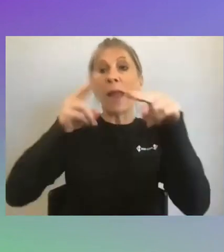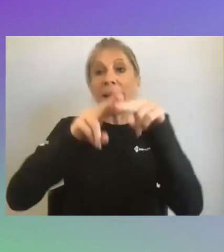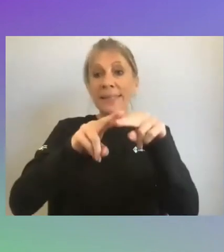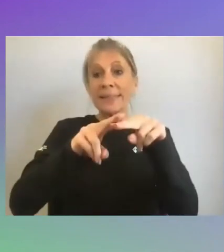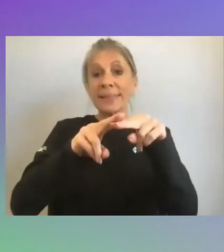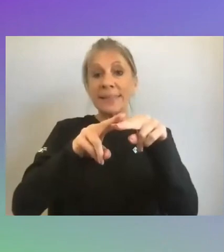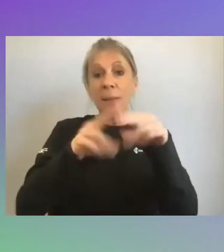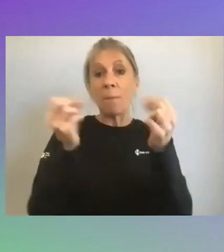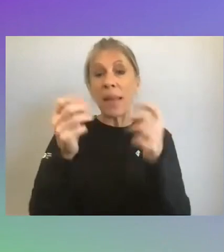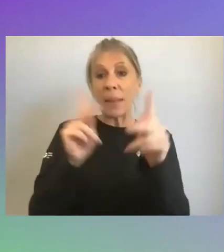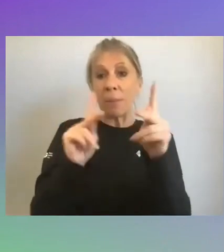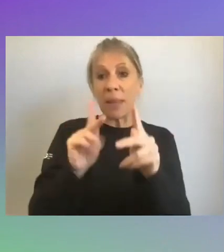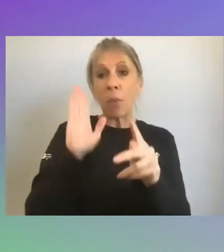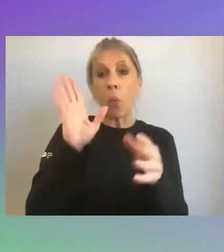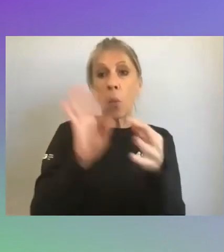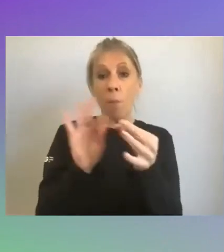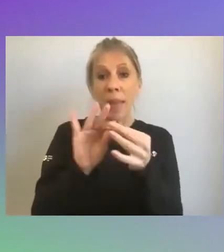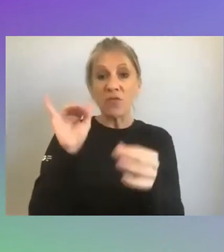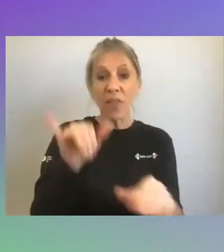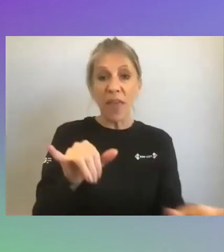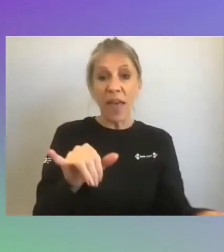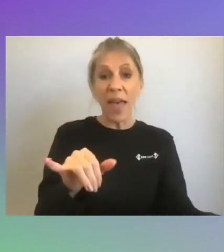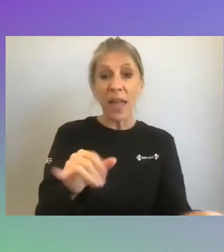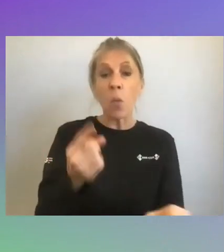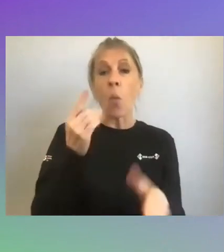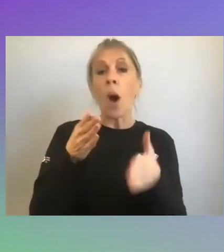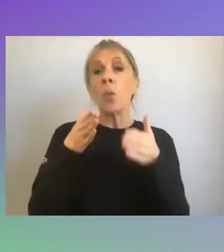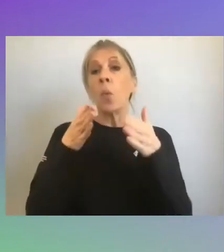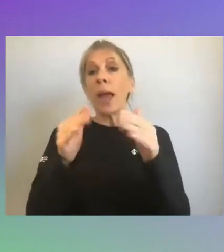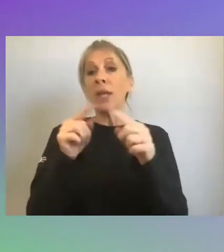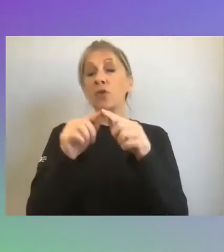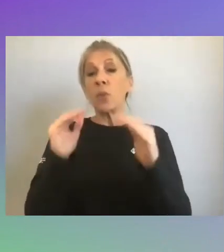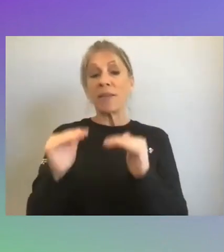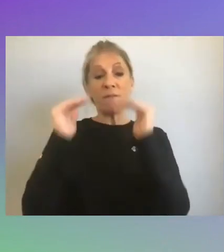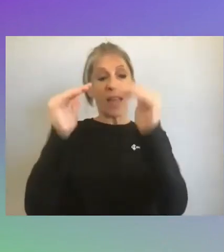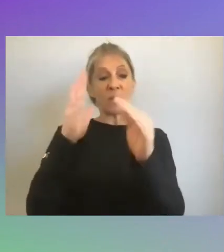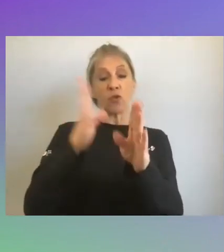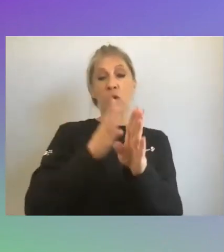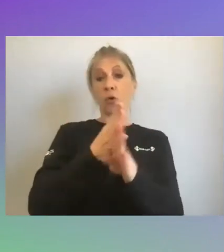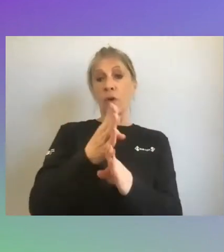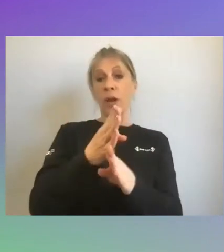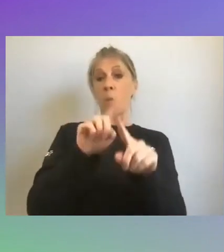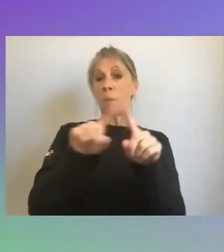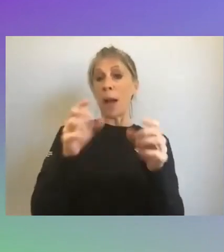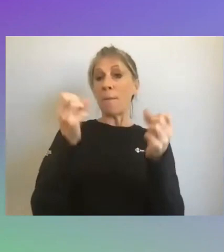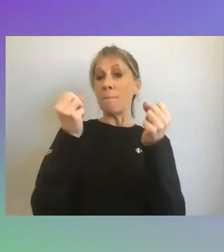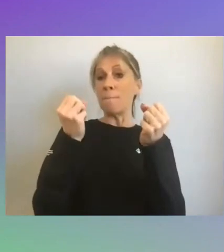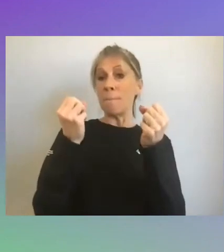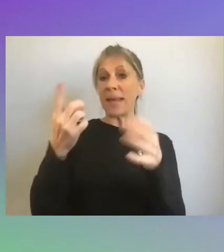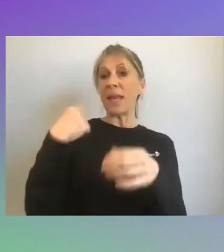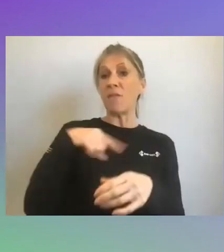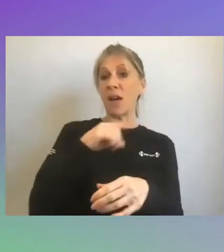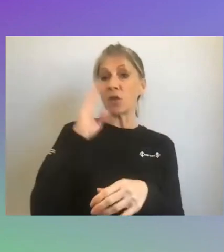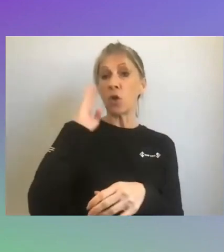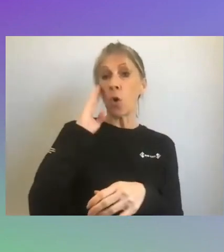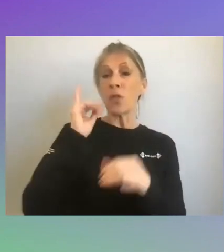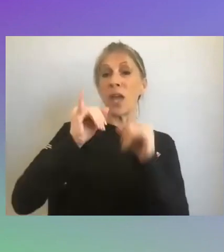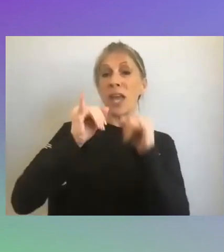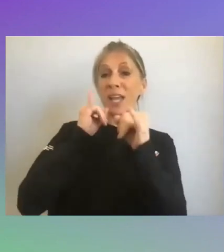uh, you know, will mention that, uh, as one way to advance your career. Um, however, as many of us know firsthand, the interview